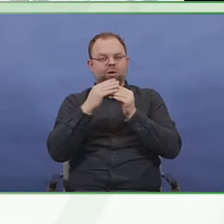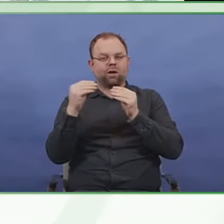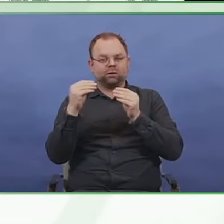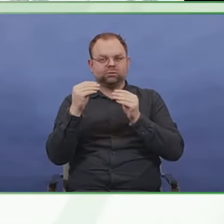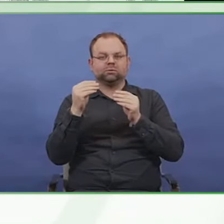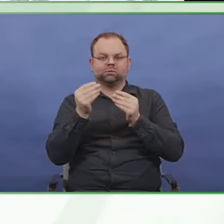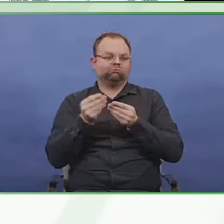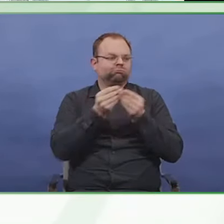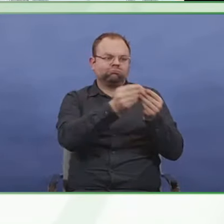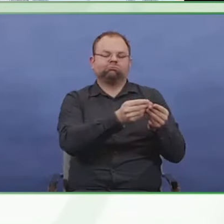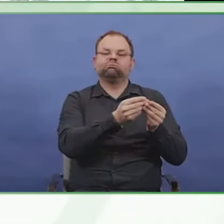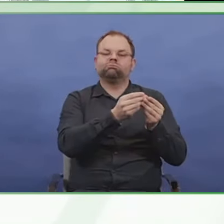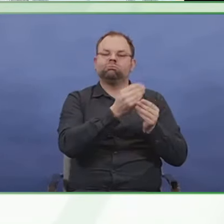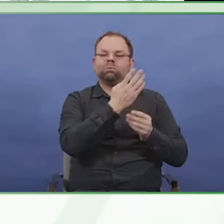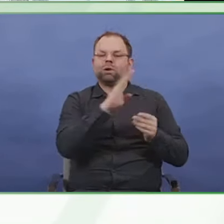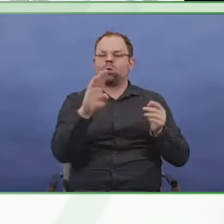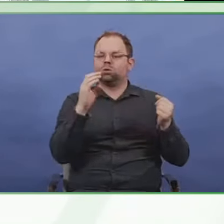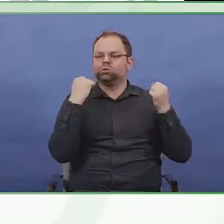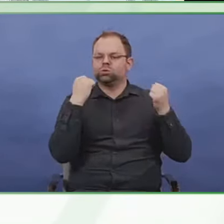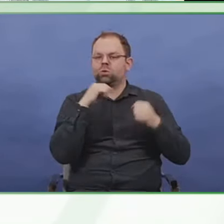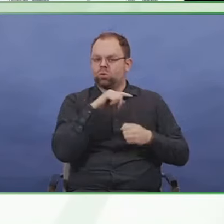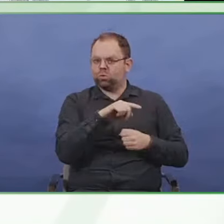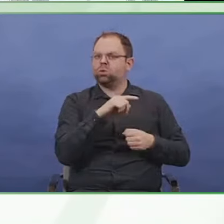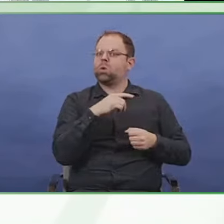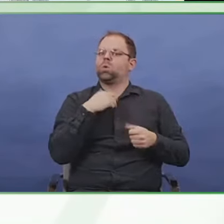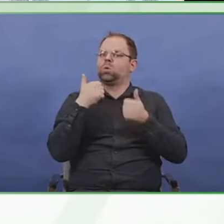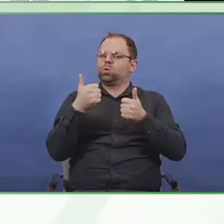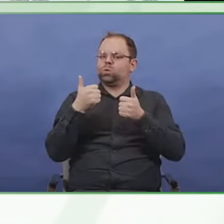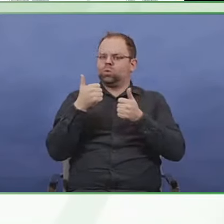We want all countries.